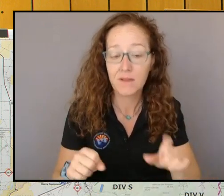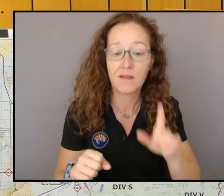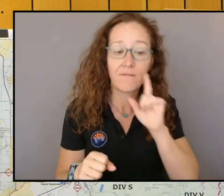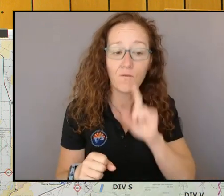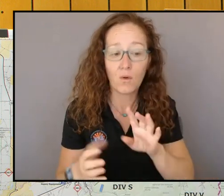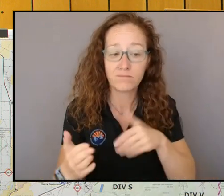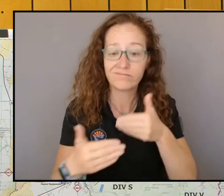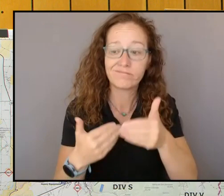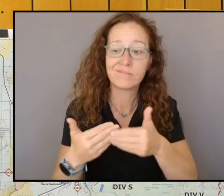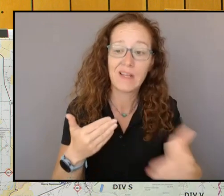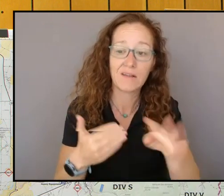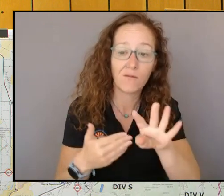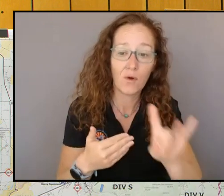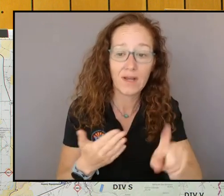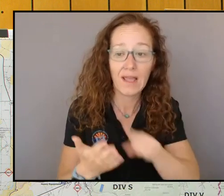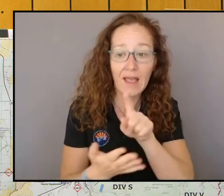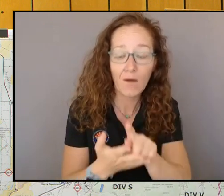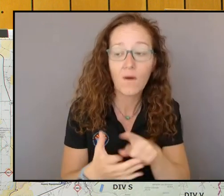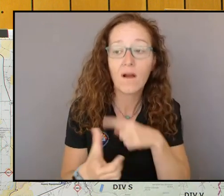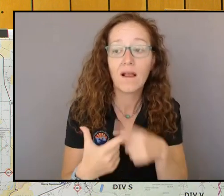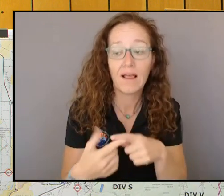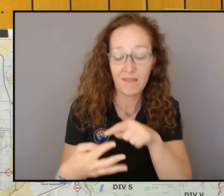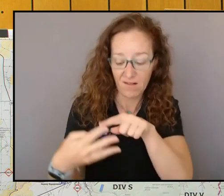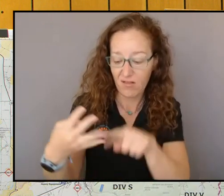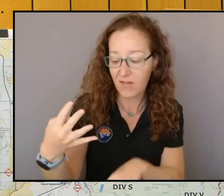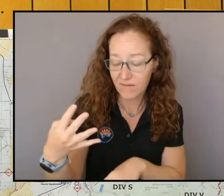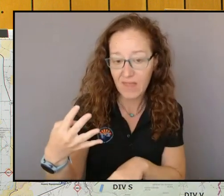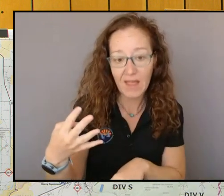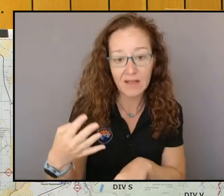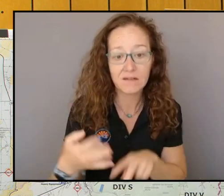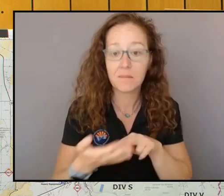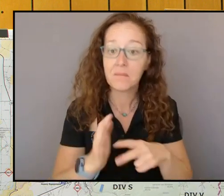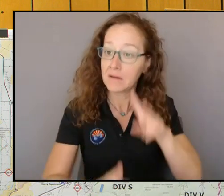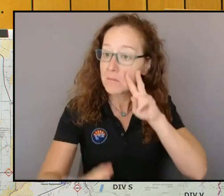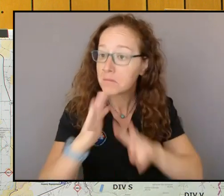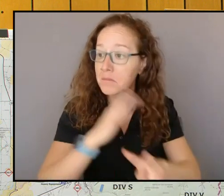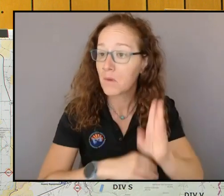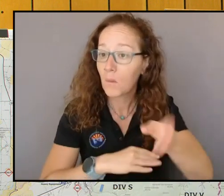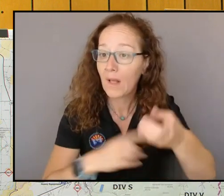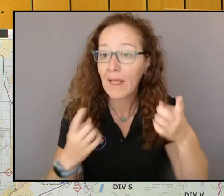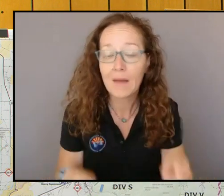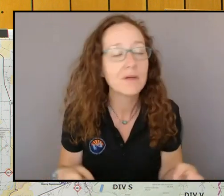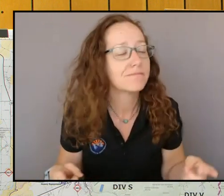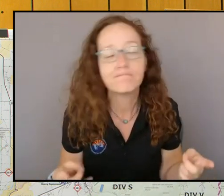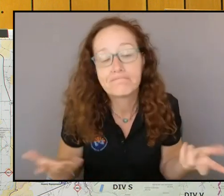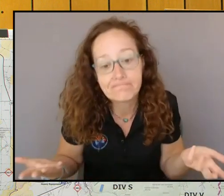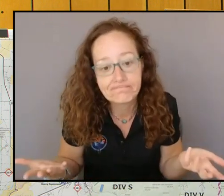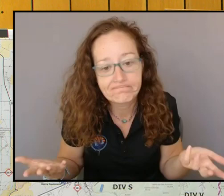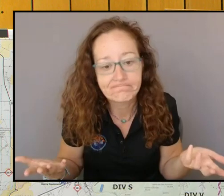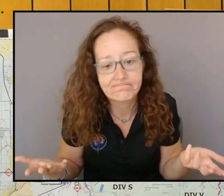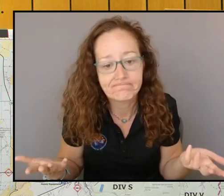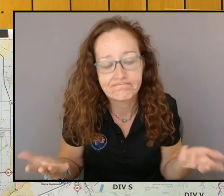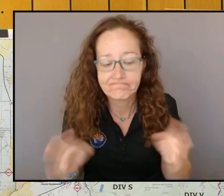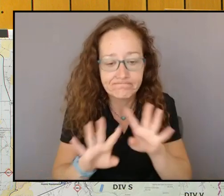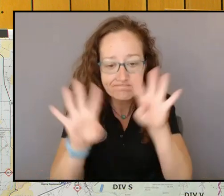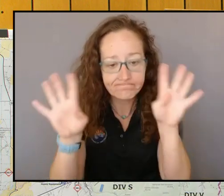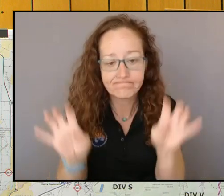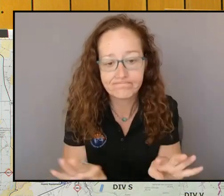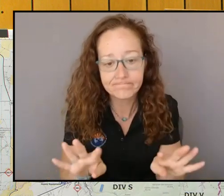None of this is foreshadowing. I'm not, you know, I can't tell you what's going to happen in the next 48 hours. I can tell